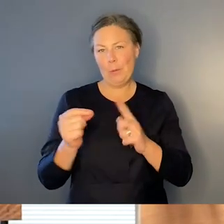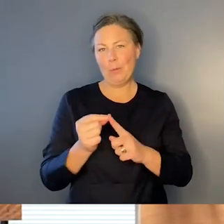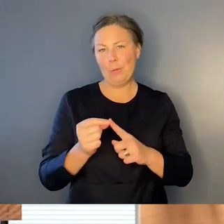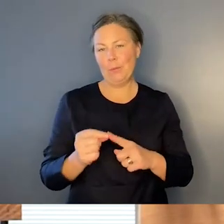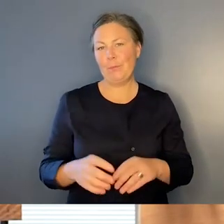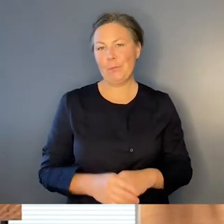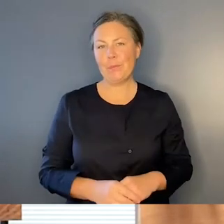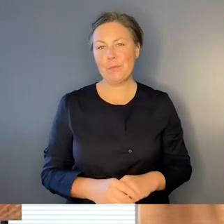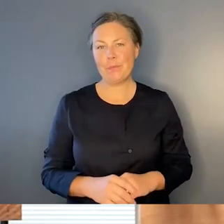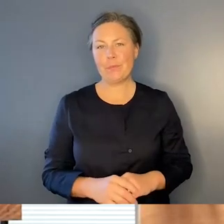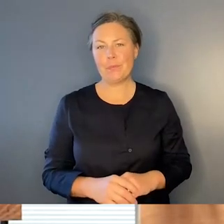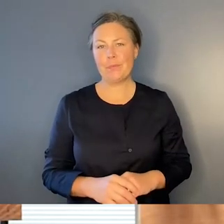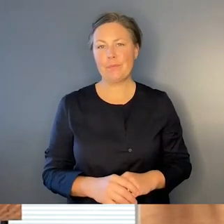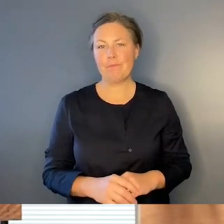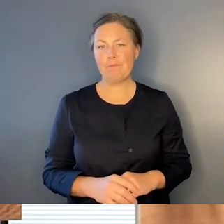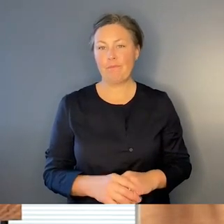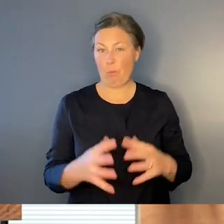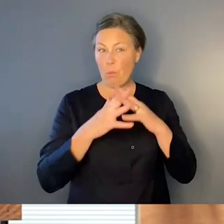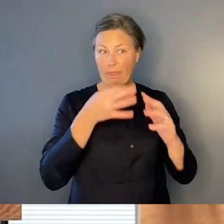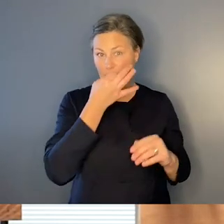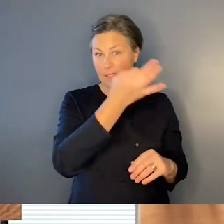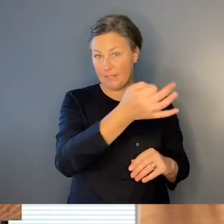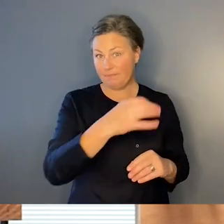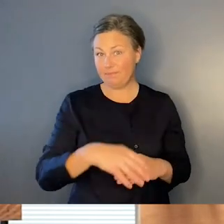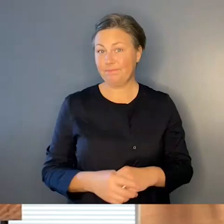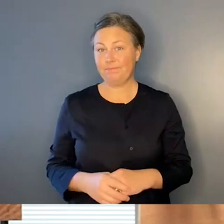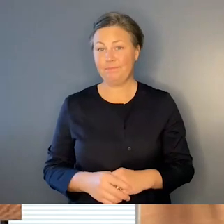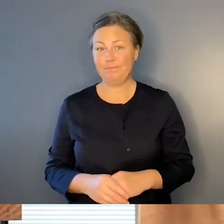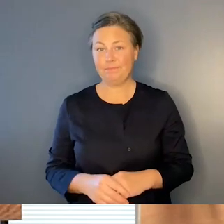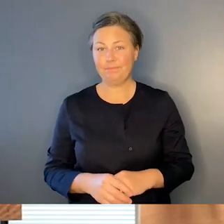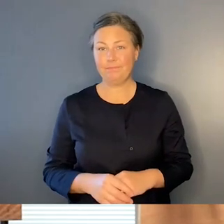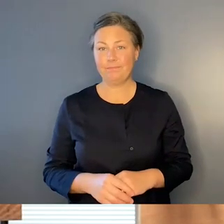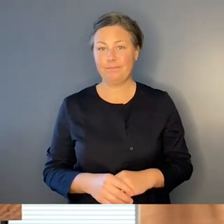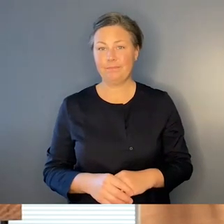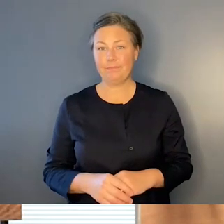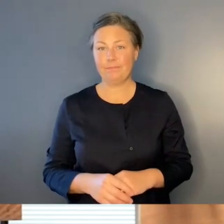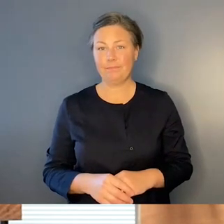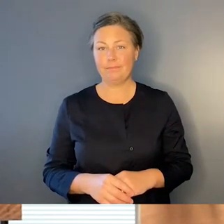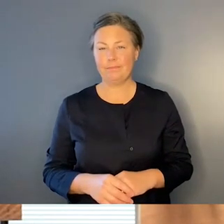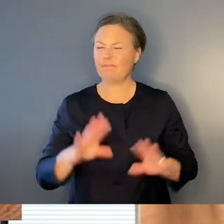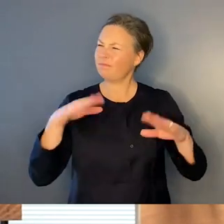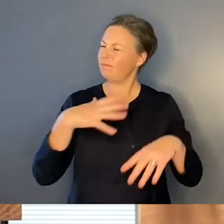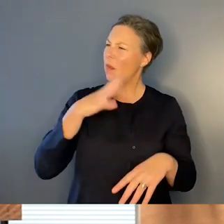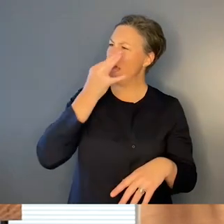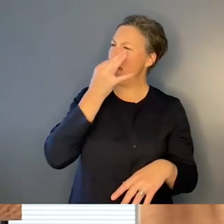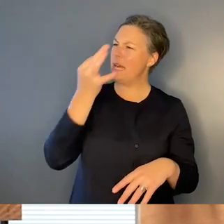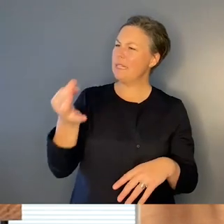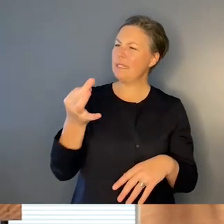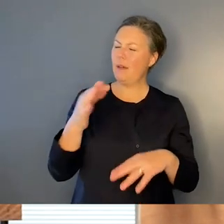that we do experience during menopause. So, it's an important conversation to have. And Alison, I'm just thinking about